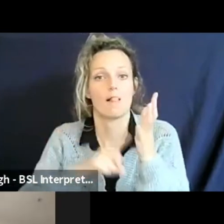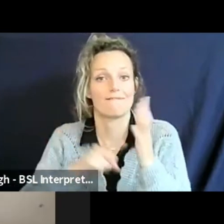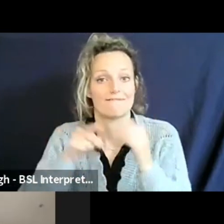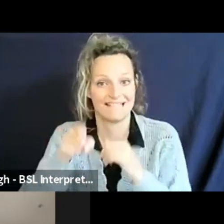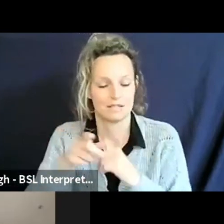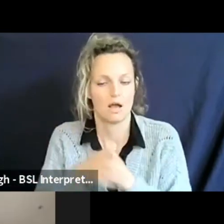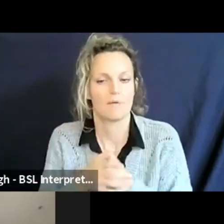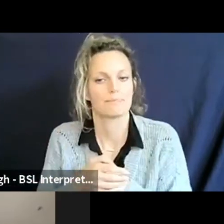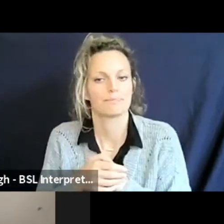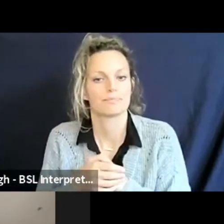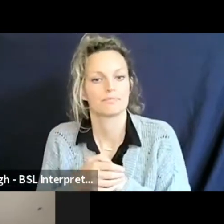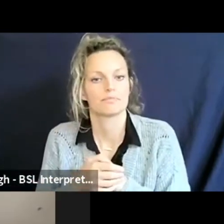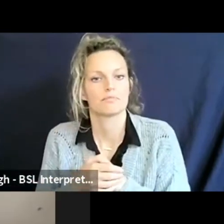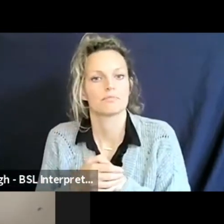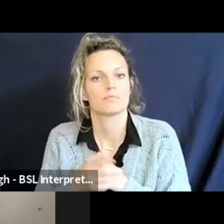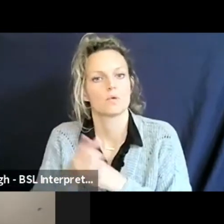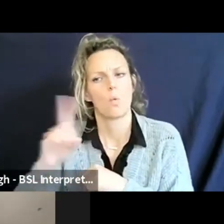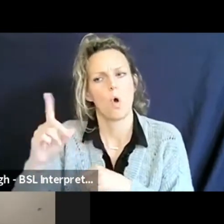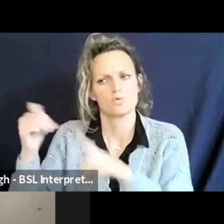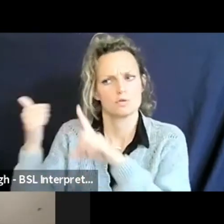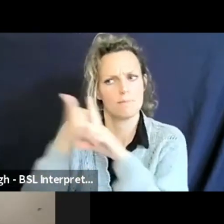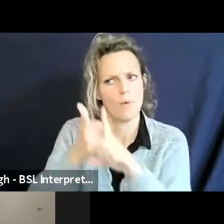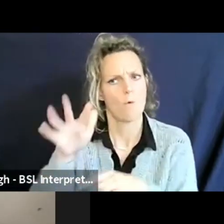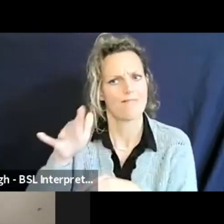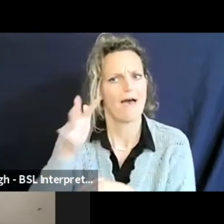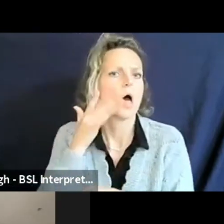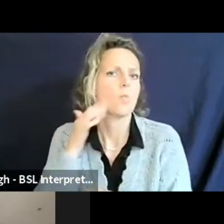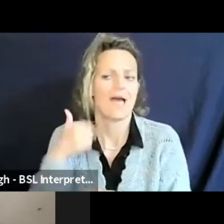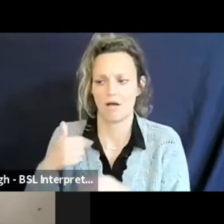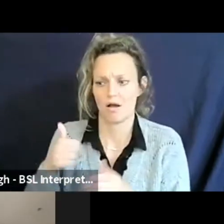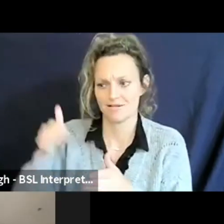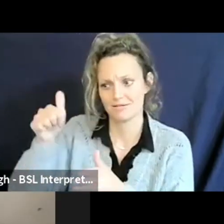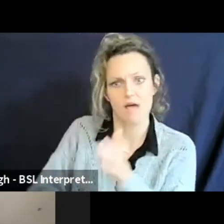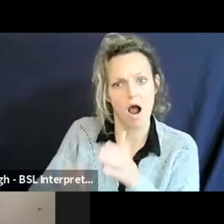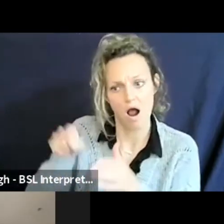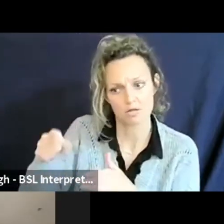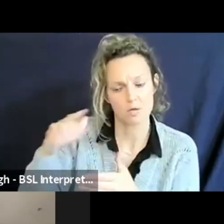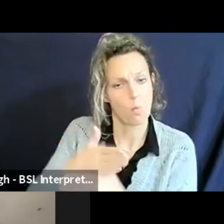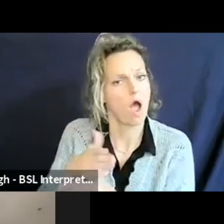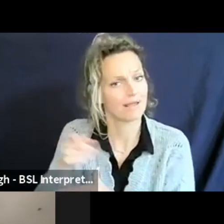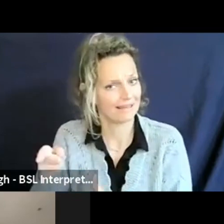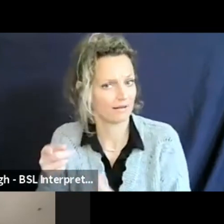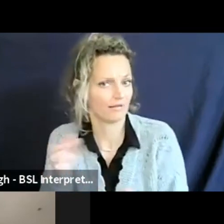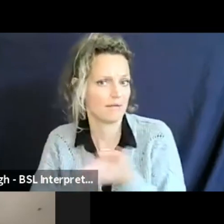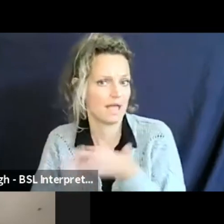This is to Ian and Kulvinder.